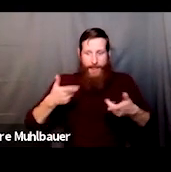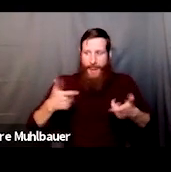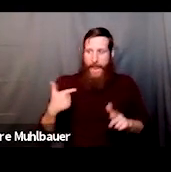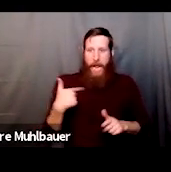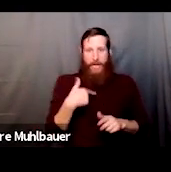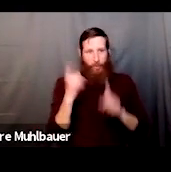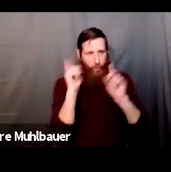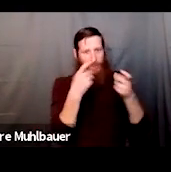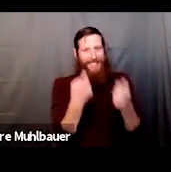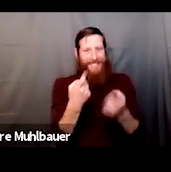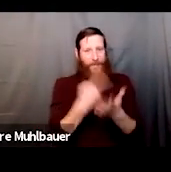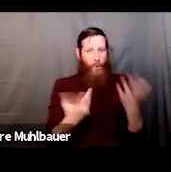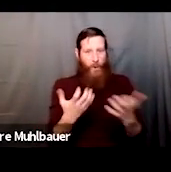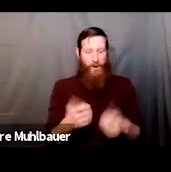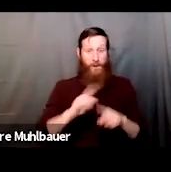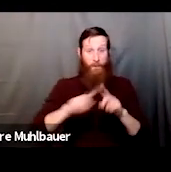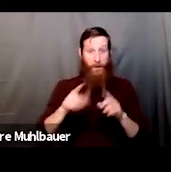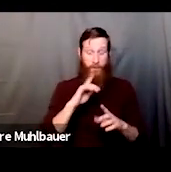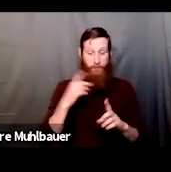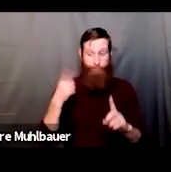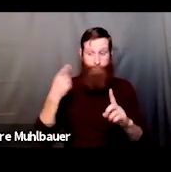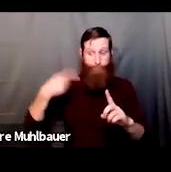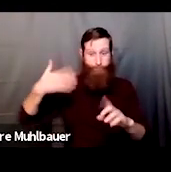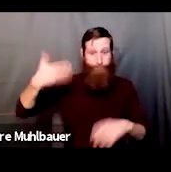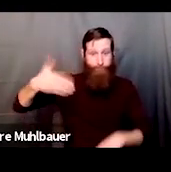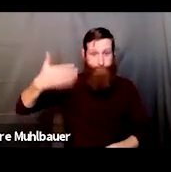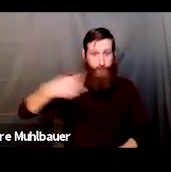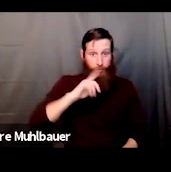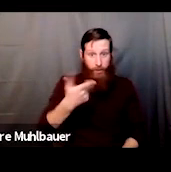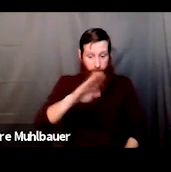and at the end of the day, it never it. We had to stay on really low angle terrain.